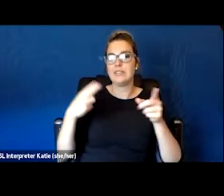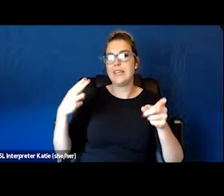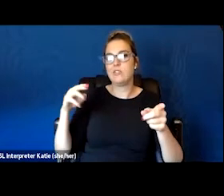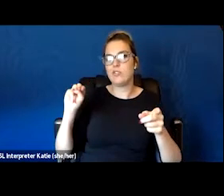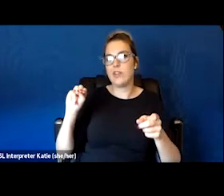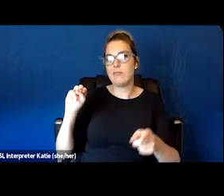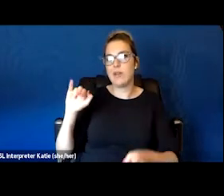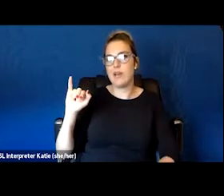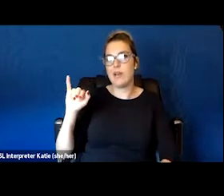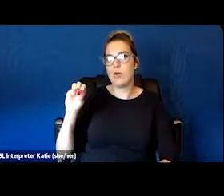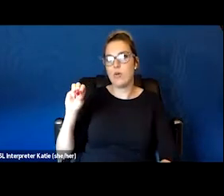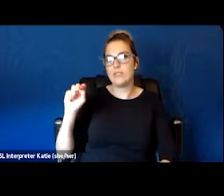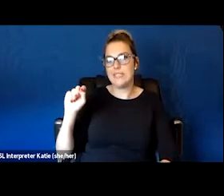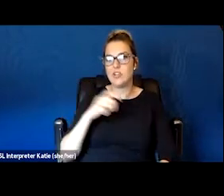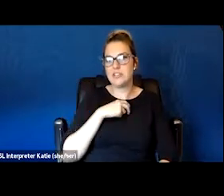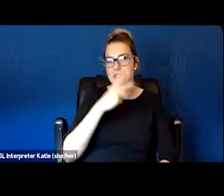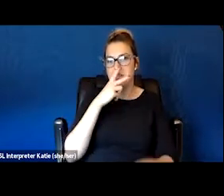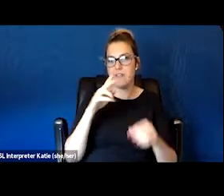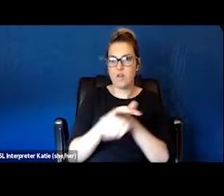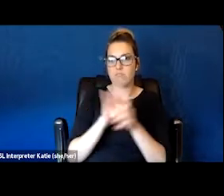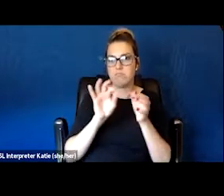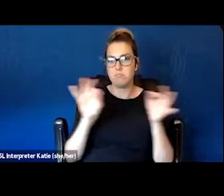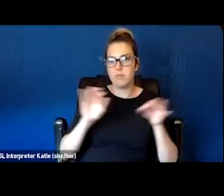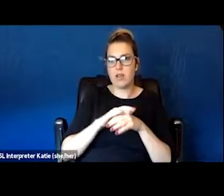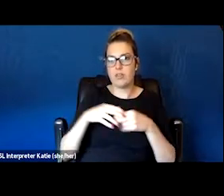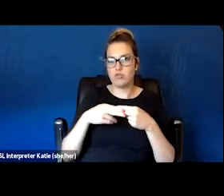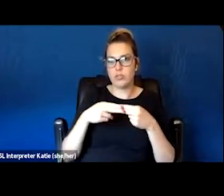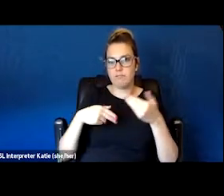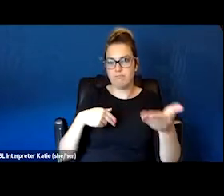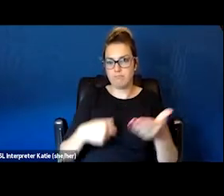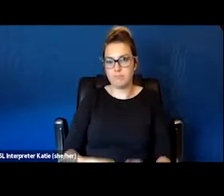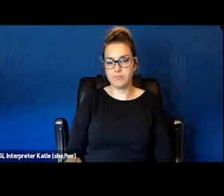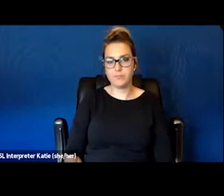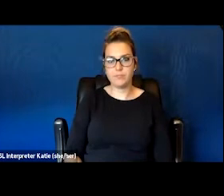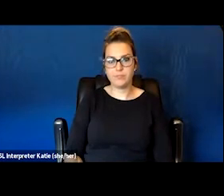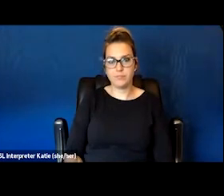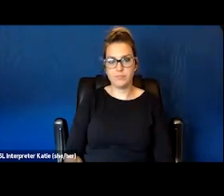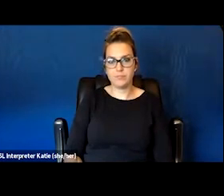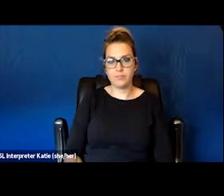or we call it HMIOT. We piloted that program in 2019, it was right before the pandemic,